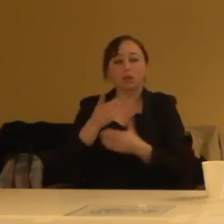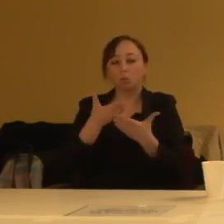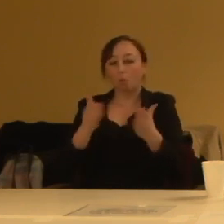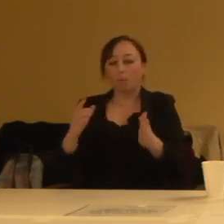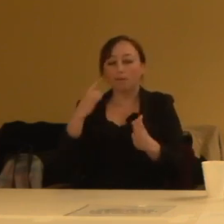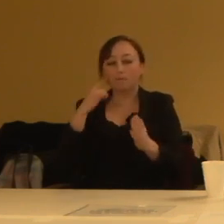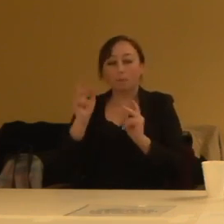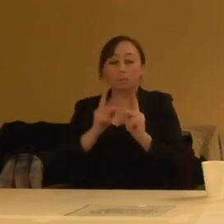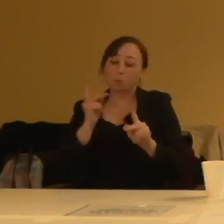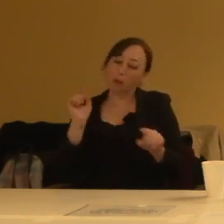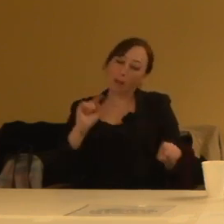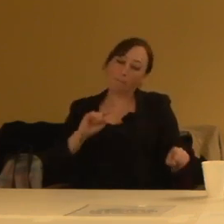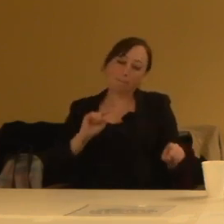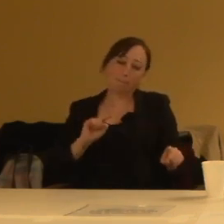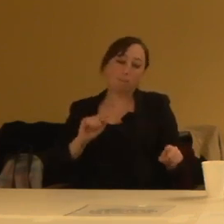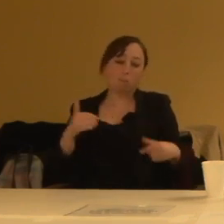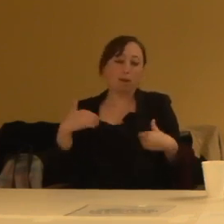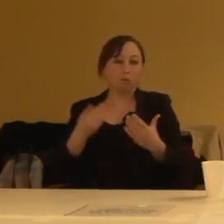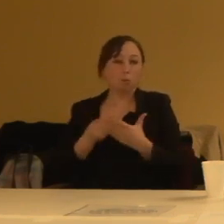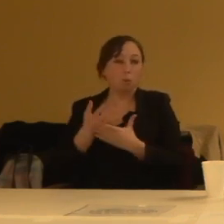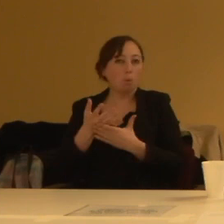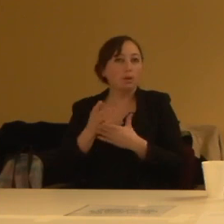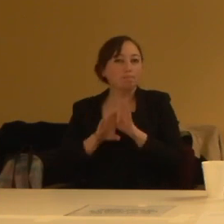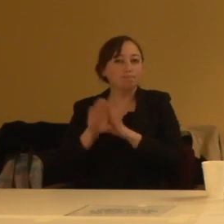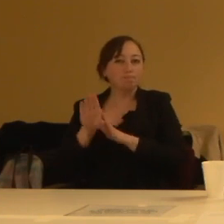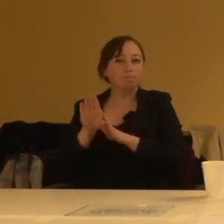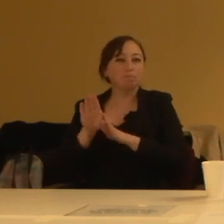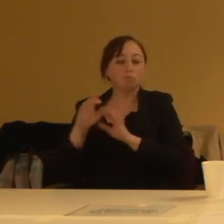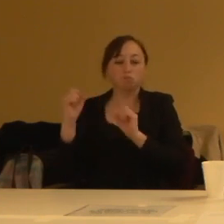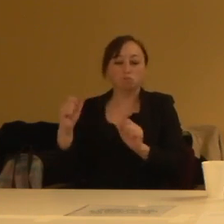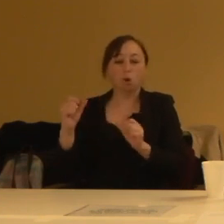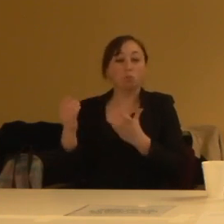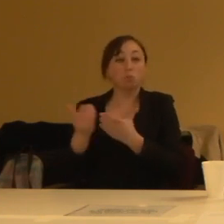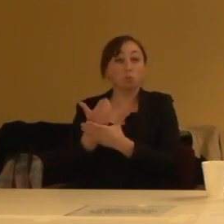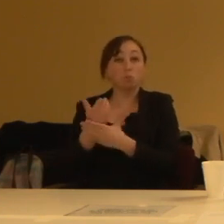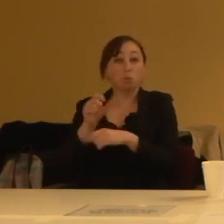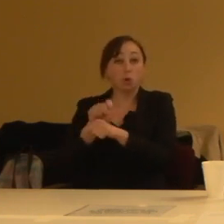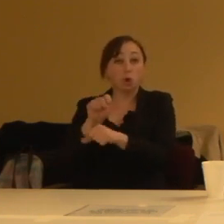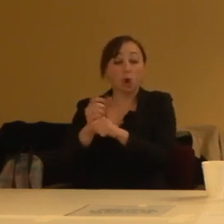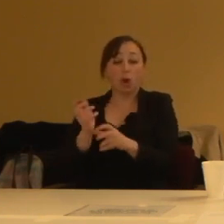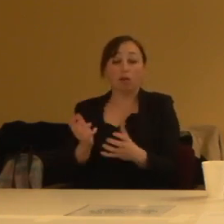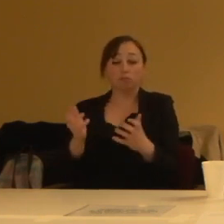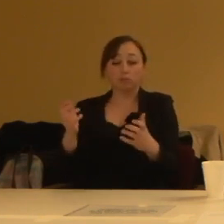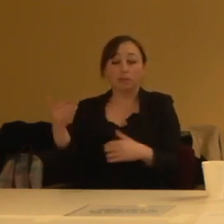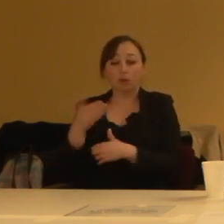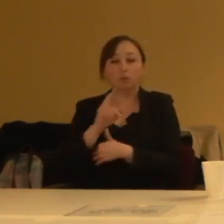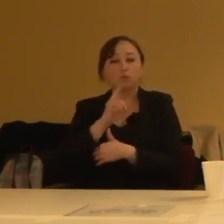nicely robust new work audience in Houston, too. So it's really fun to hear their feedback, and yeah